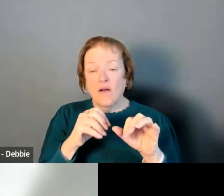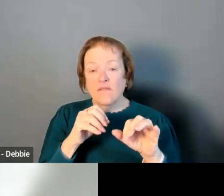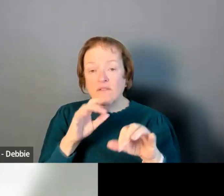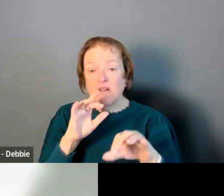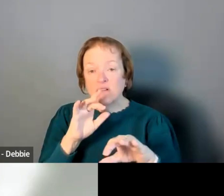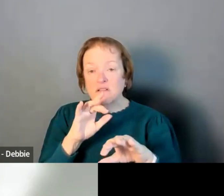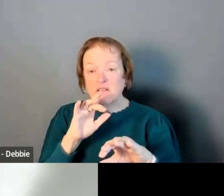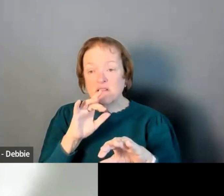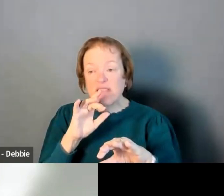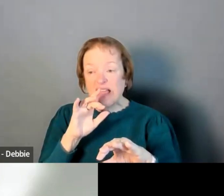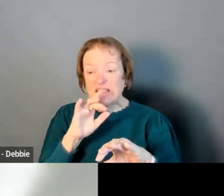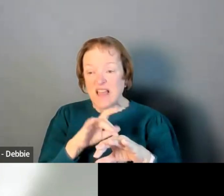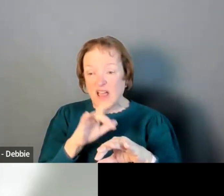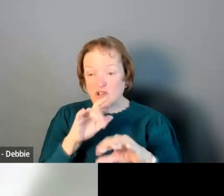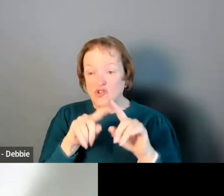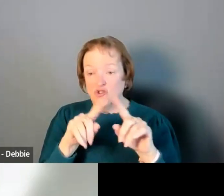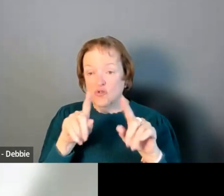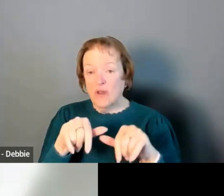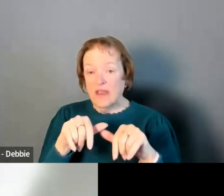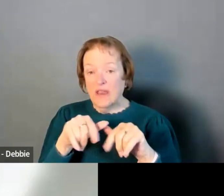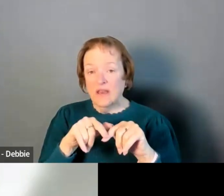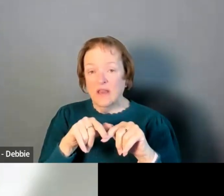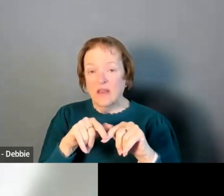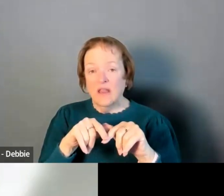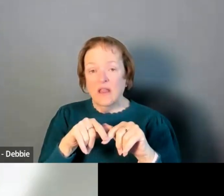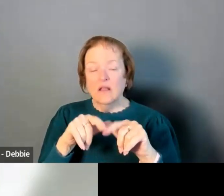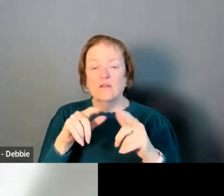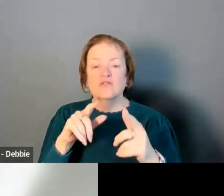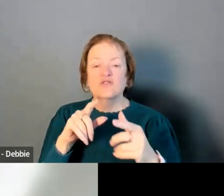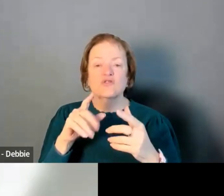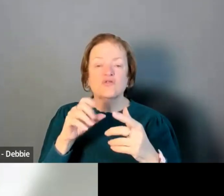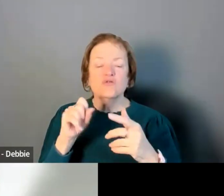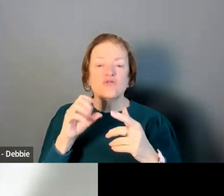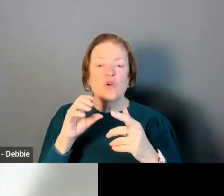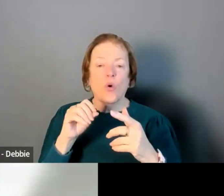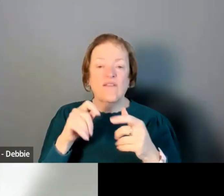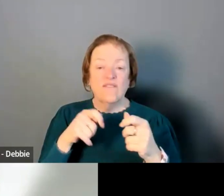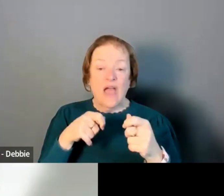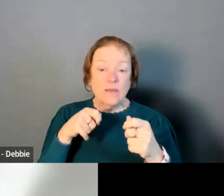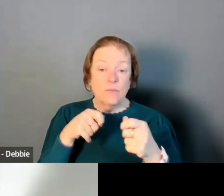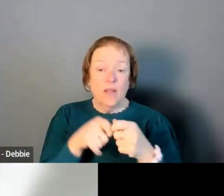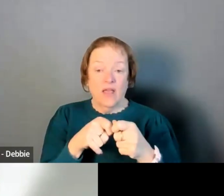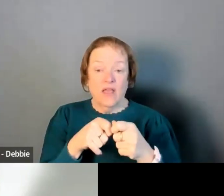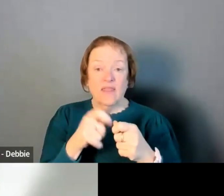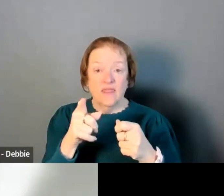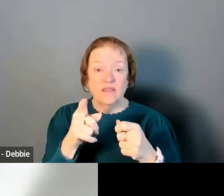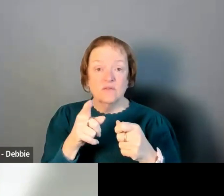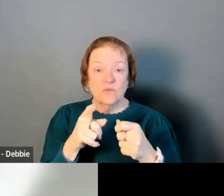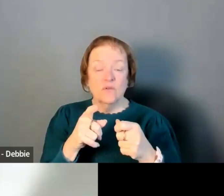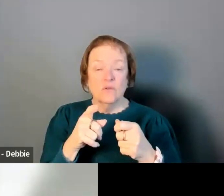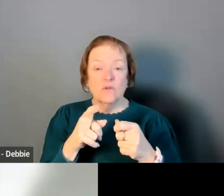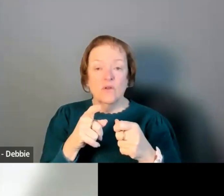It was not as like, if I plug in this touchscreen here to me, that went in,